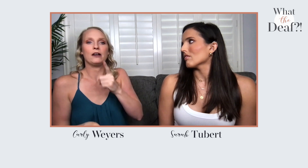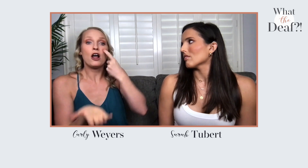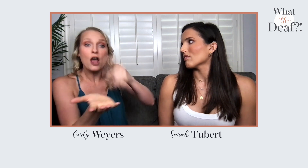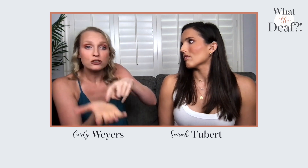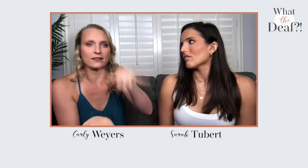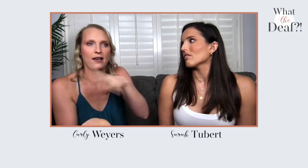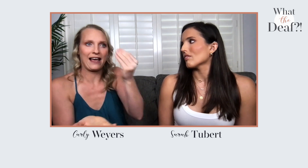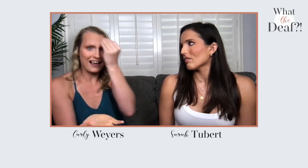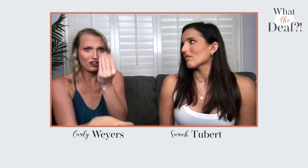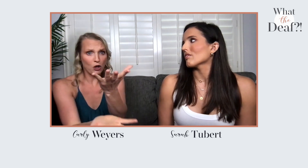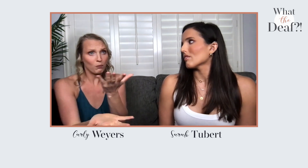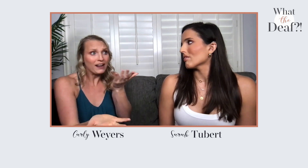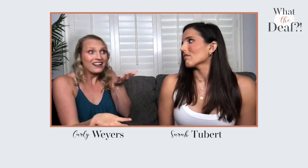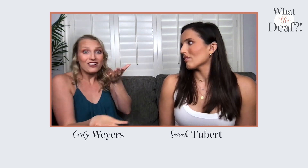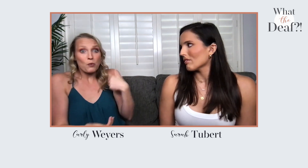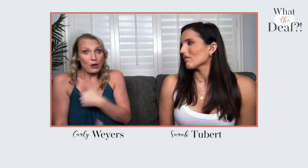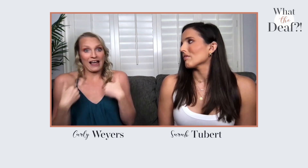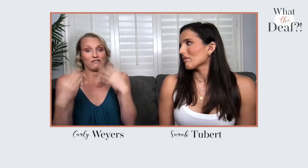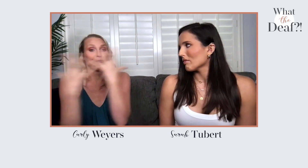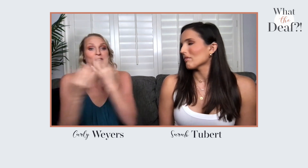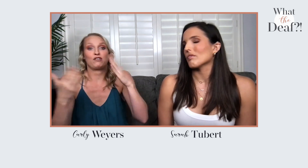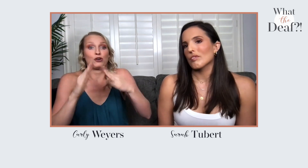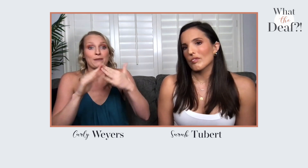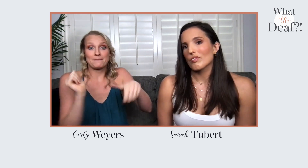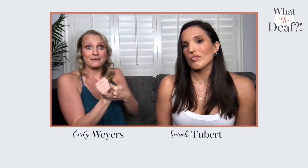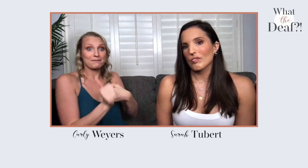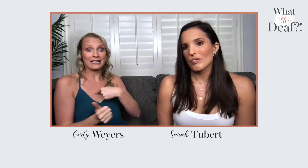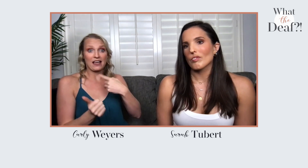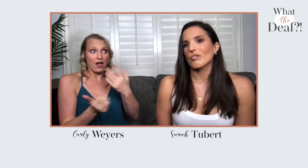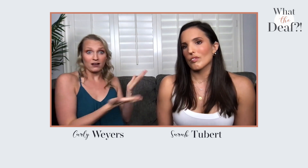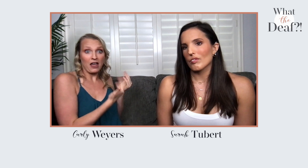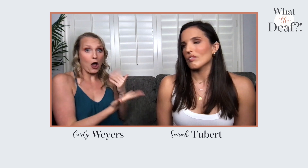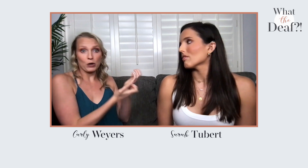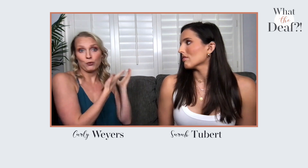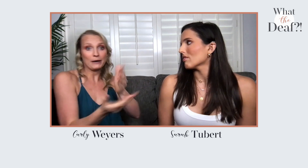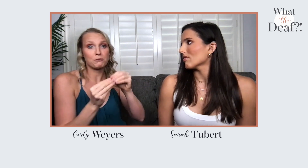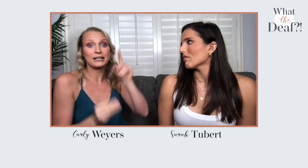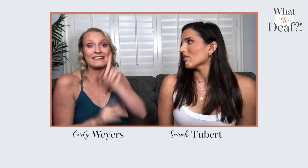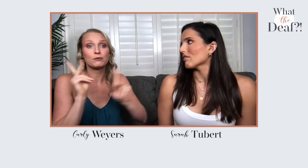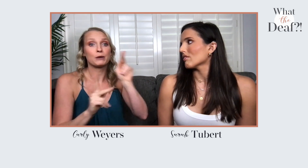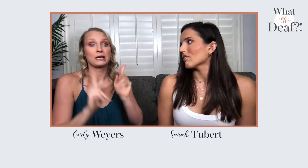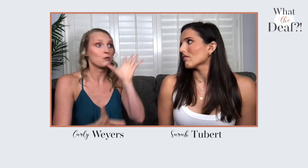and not recognizing that. We need to let them know that we do have a beautiful community behind us. We have more people